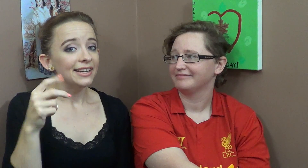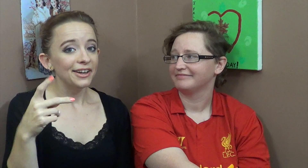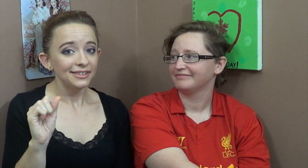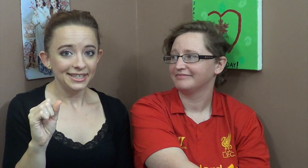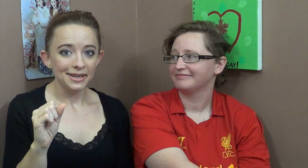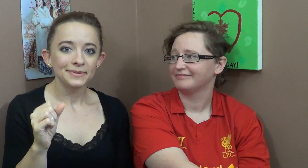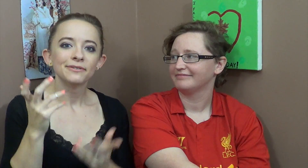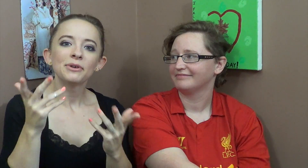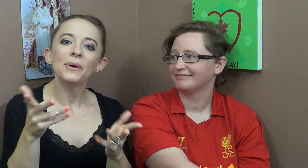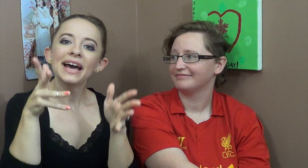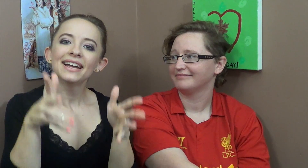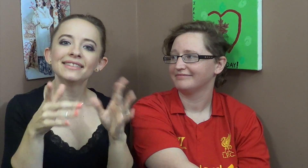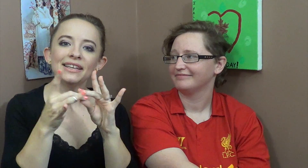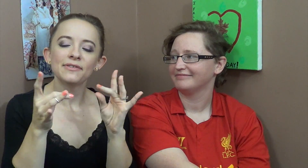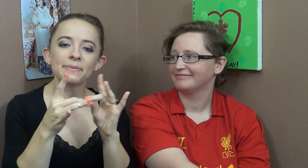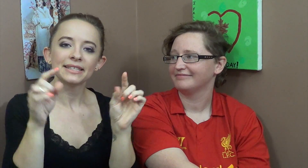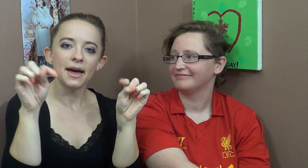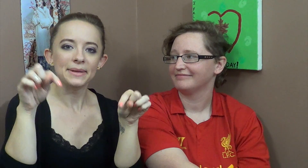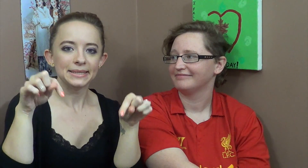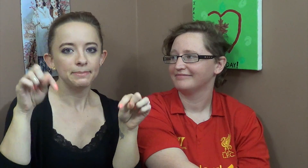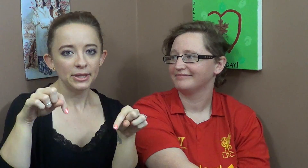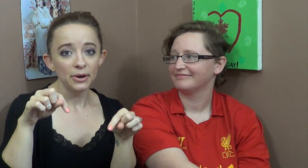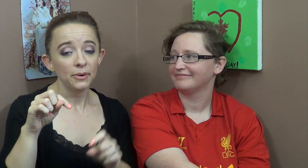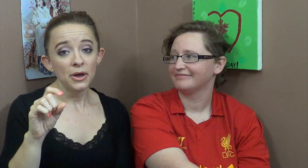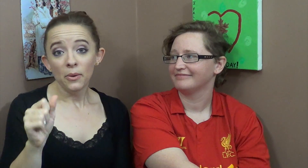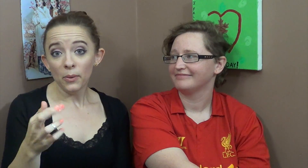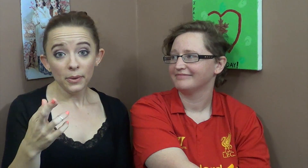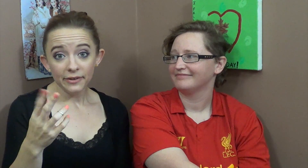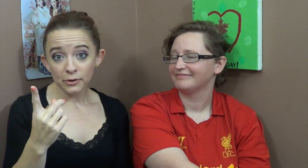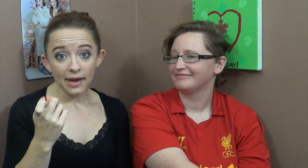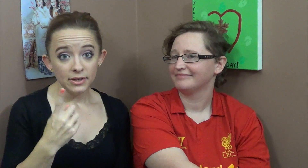any other tips go ahead and leave them as comments below or if you